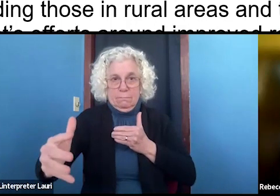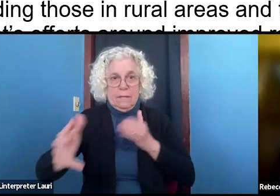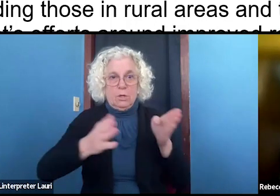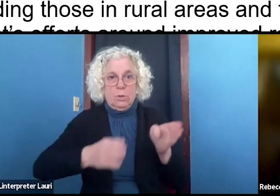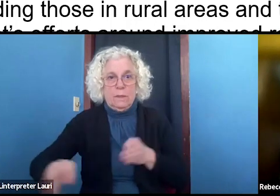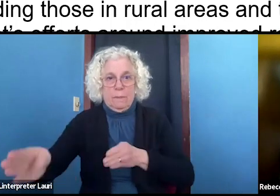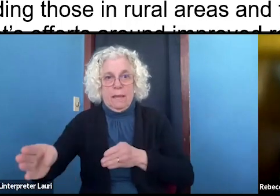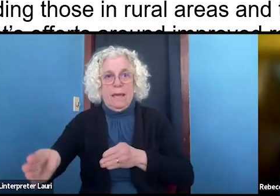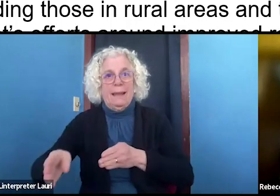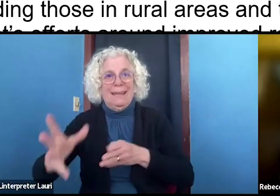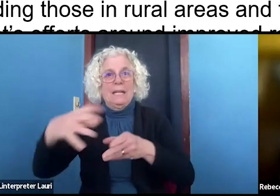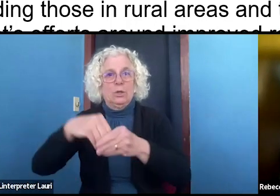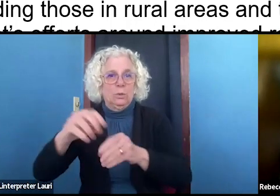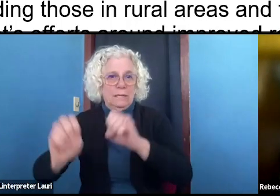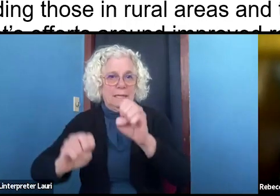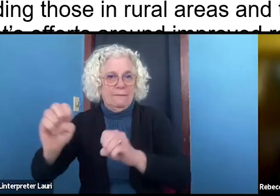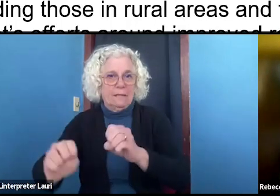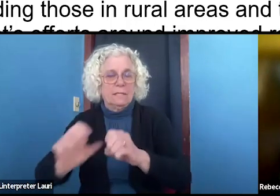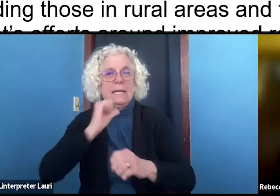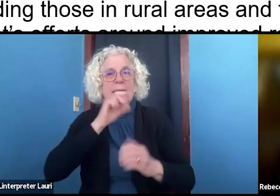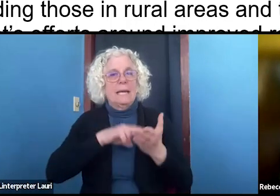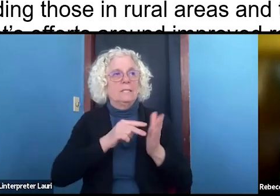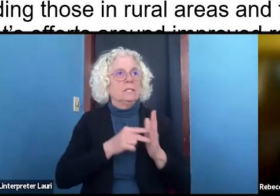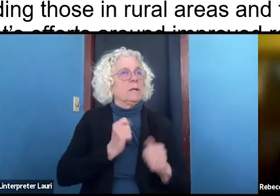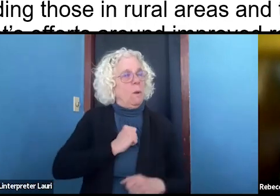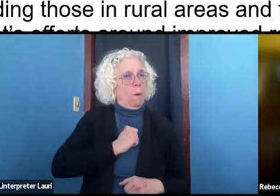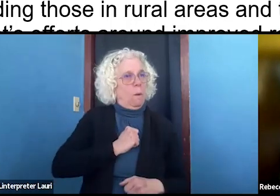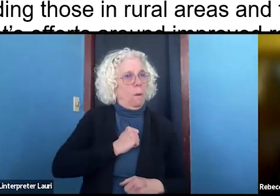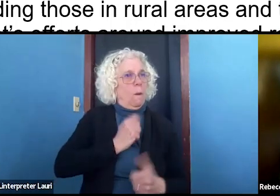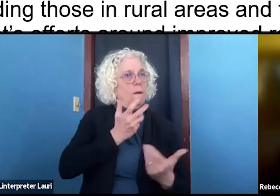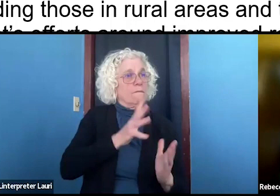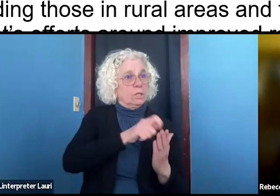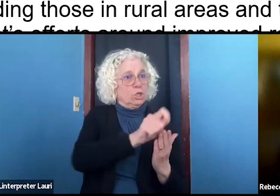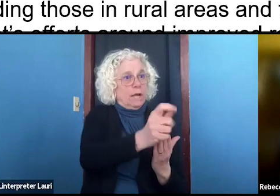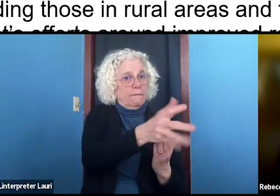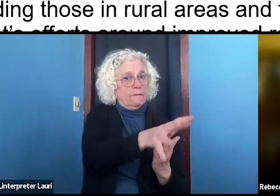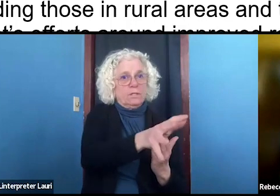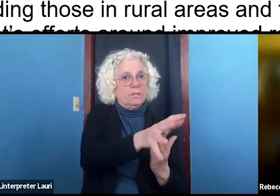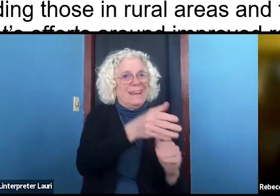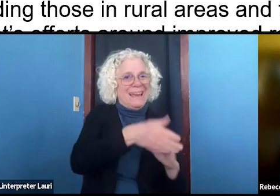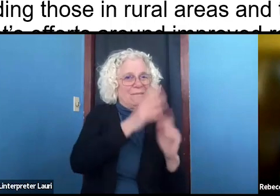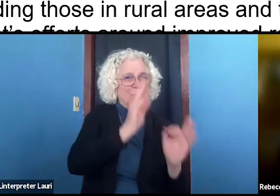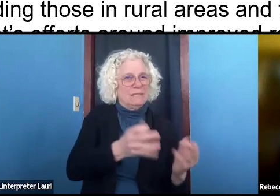It's not a strategy of checking with the voice of the experience after the decisions have been made.